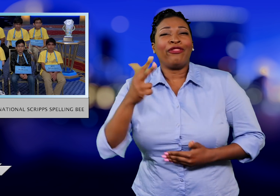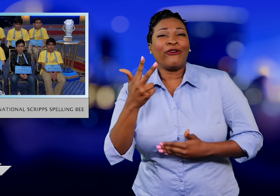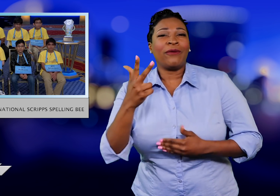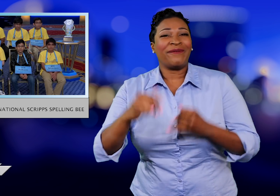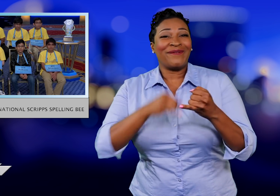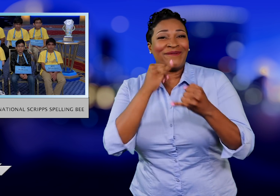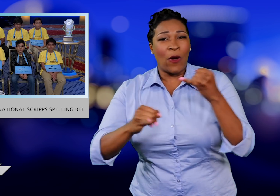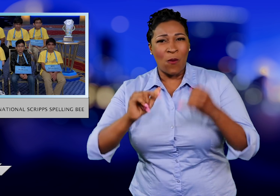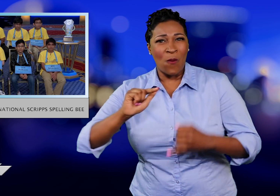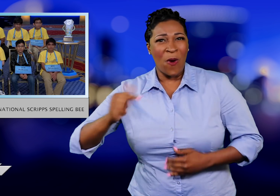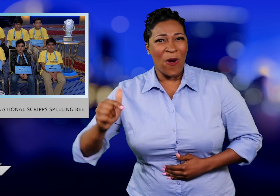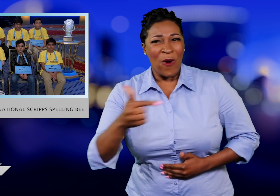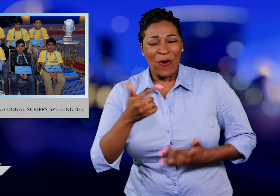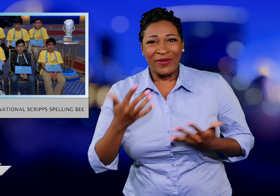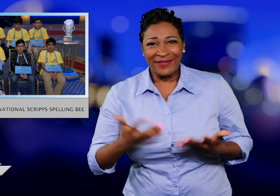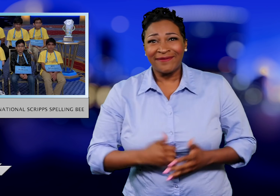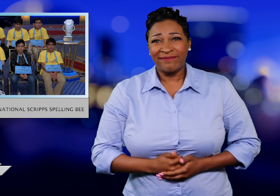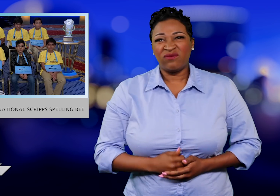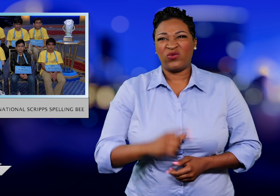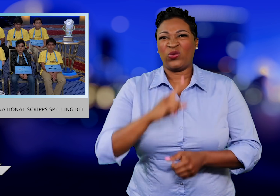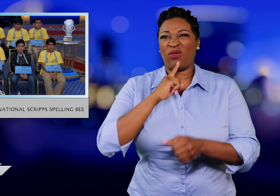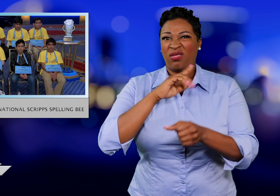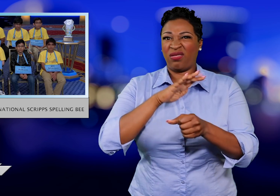left for three final rounds.